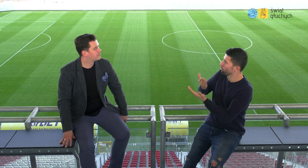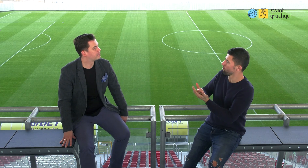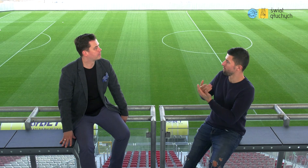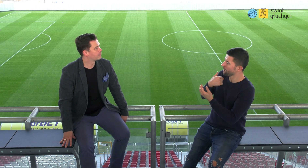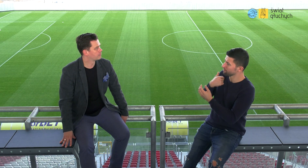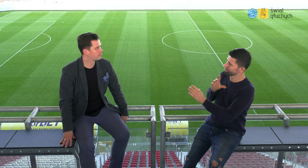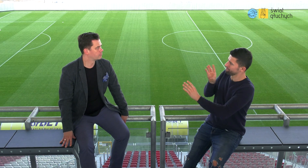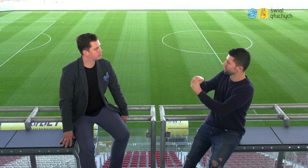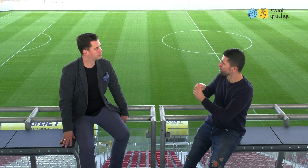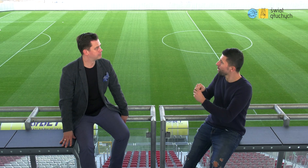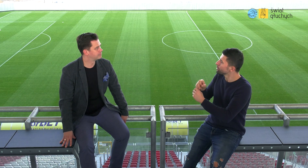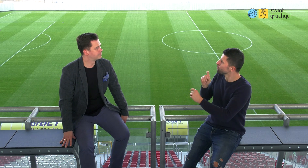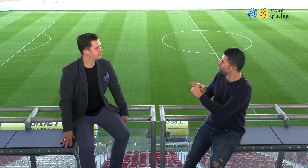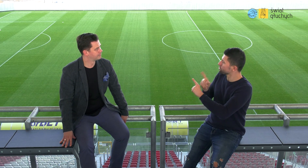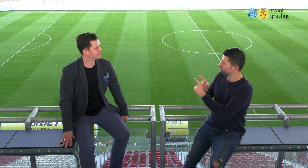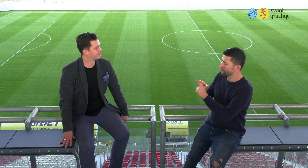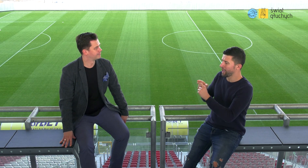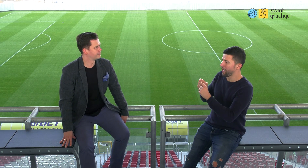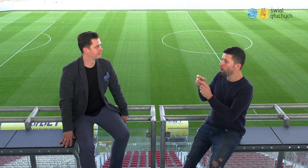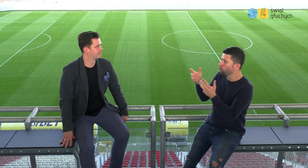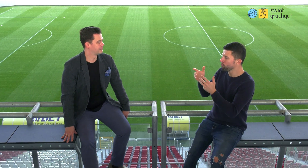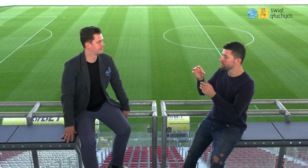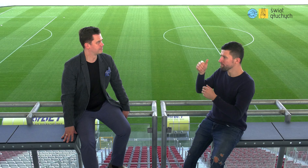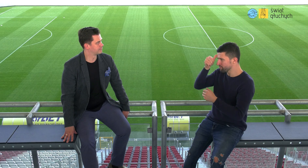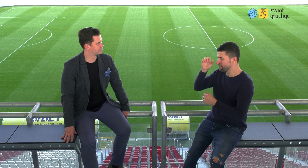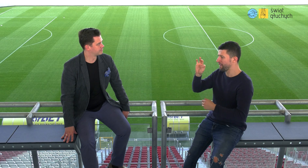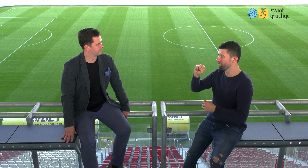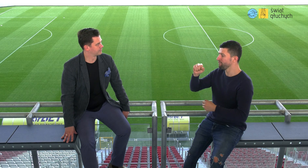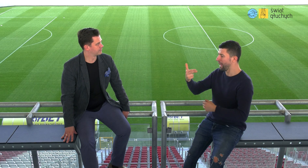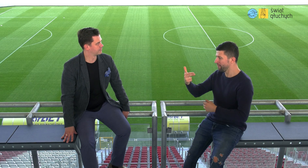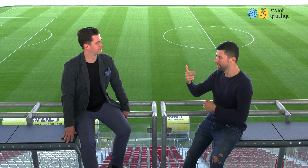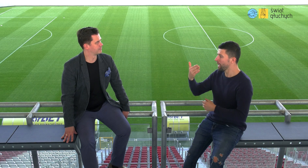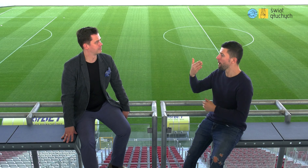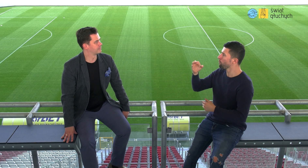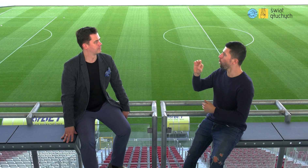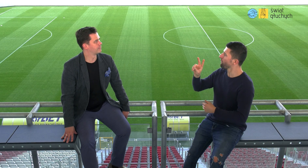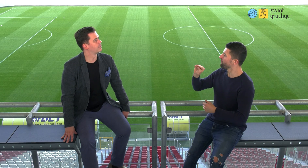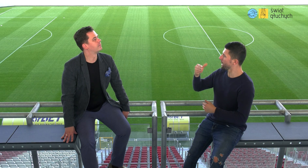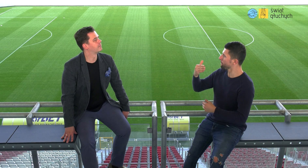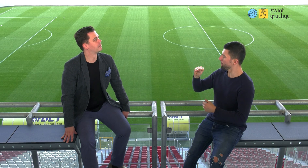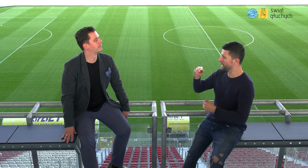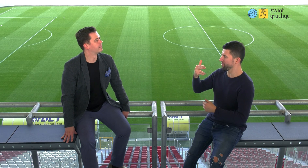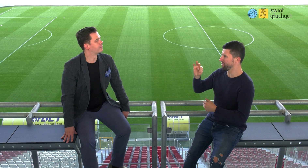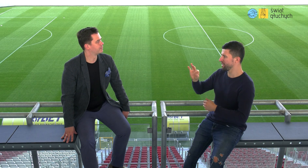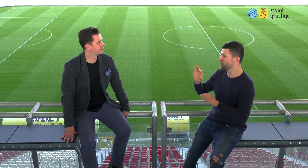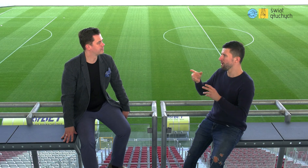With an offer to join the club FIFA FAN MOVEMENT,